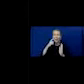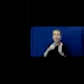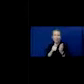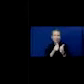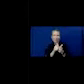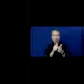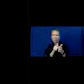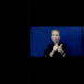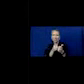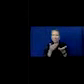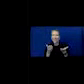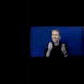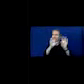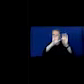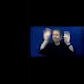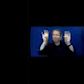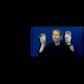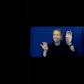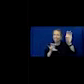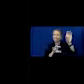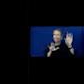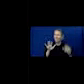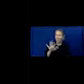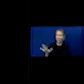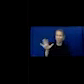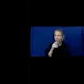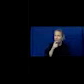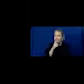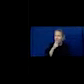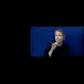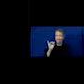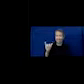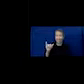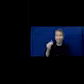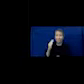Is that something that the individual that we are working with has, or is that part of the family's collection?